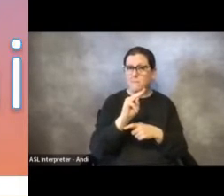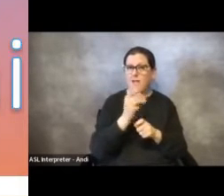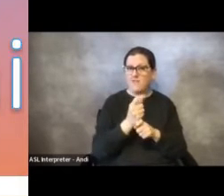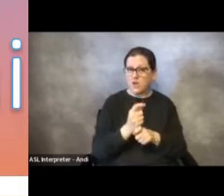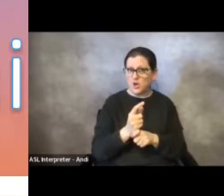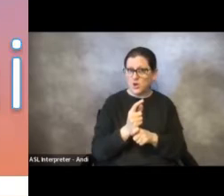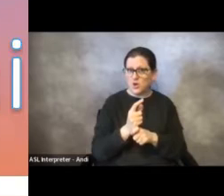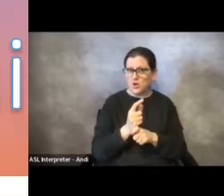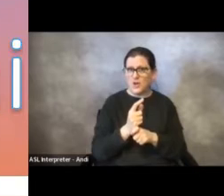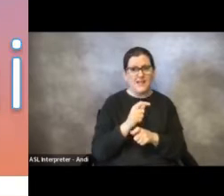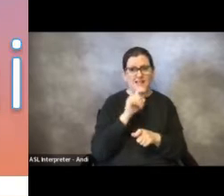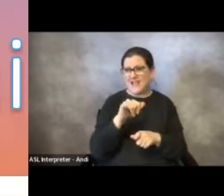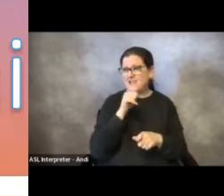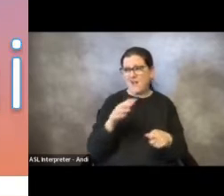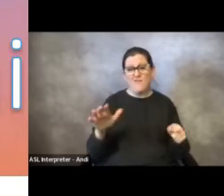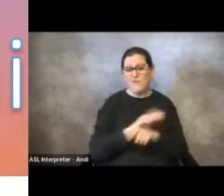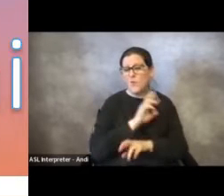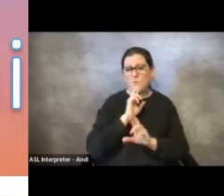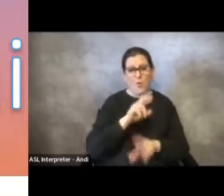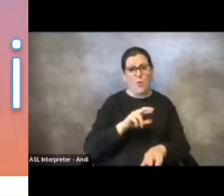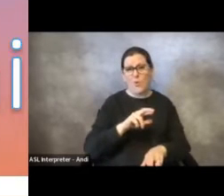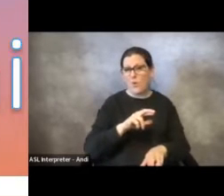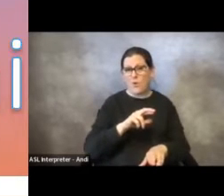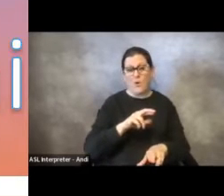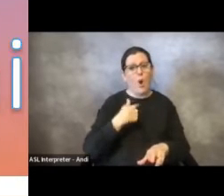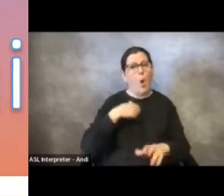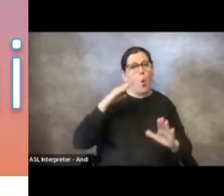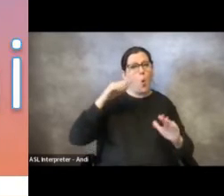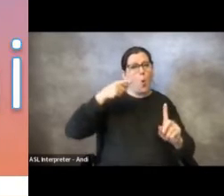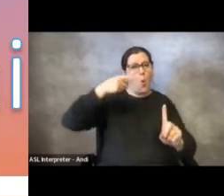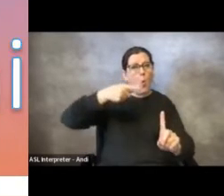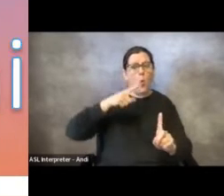even getting full reporting yet. Our hope is to try to reach try to go to about $100 million per